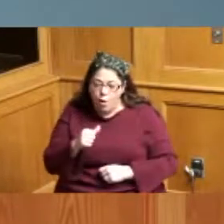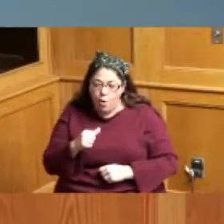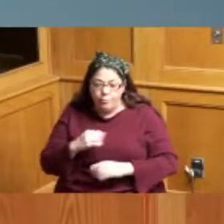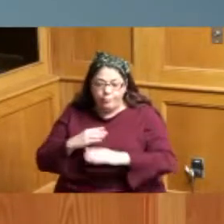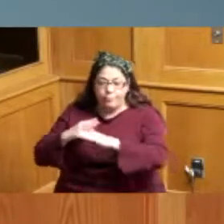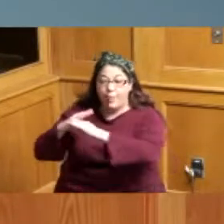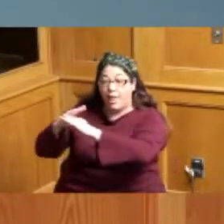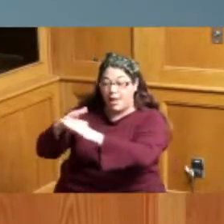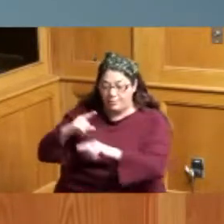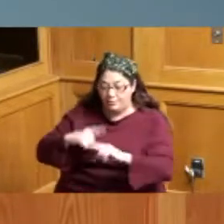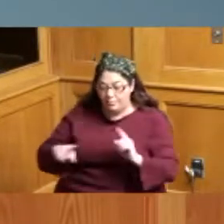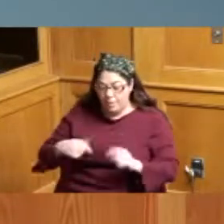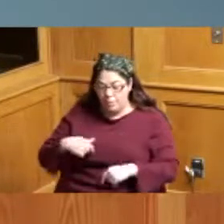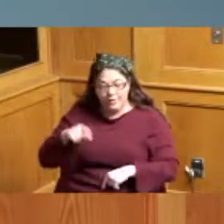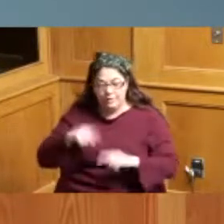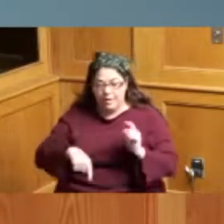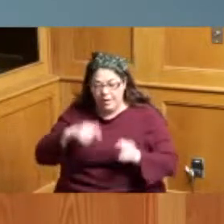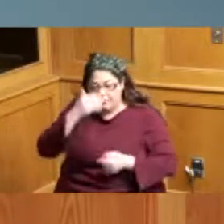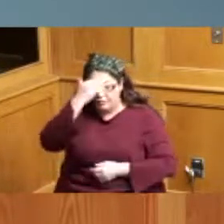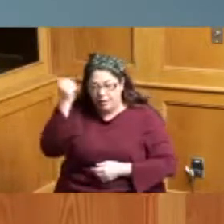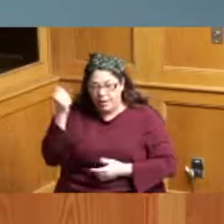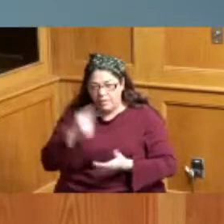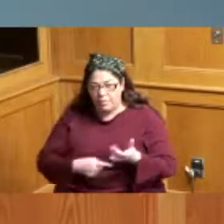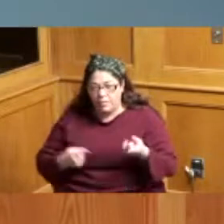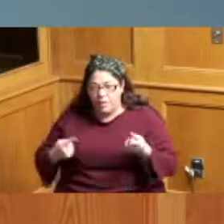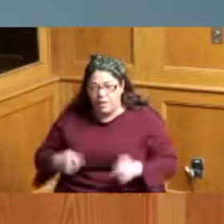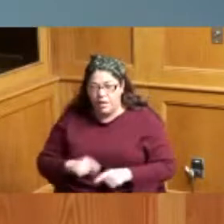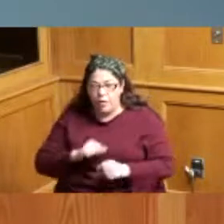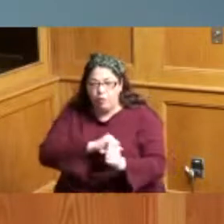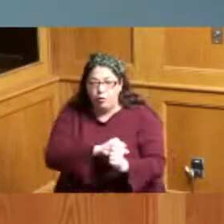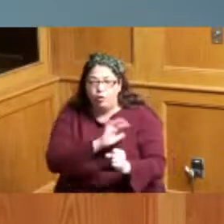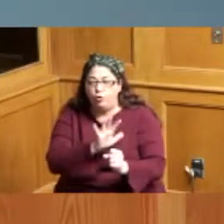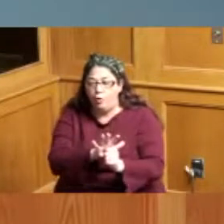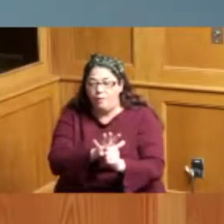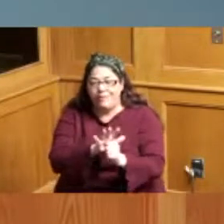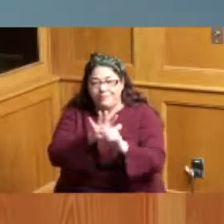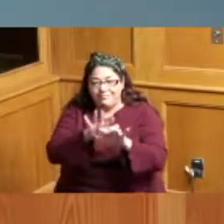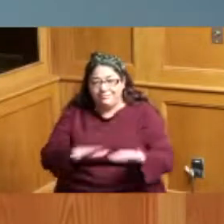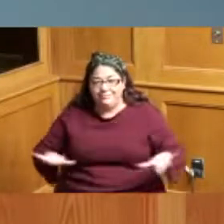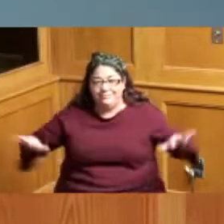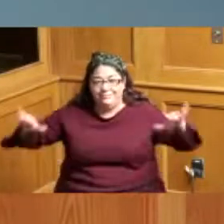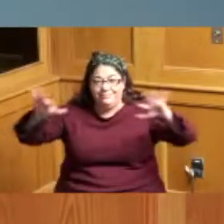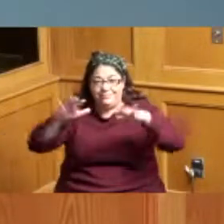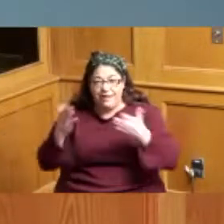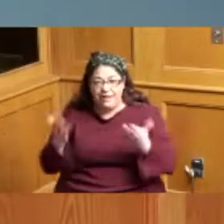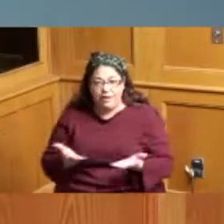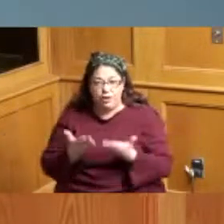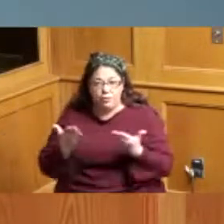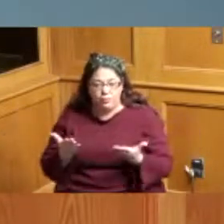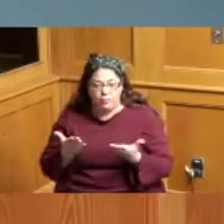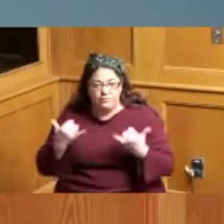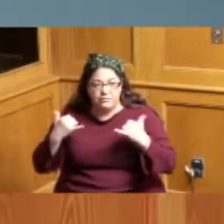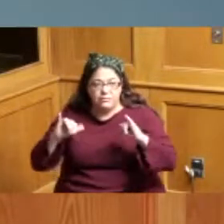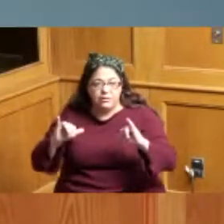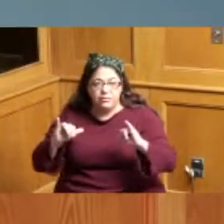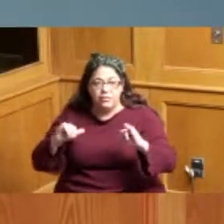we cannot forget that Covid is in the air we don't want to forget it and I'm not comfortable saying